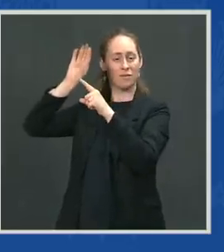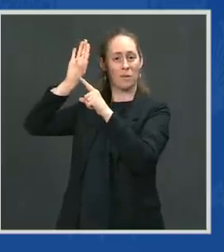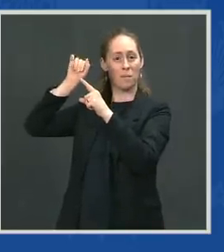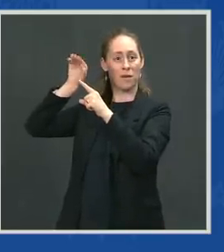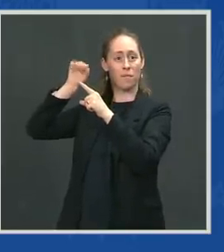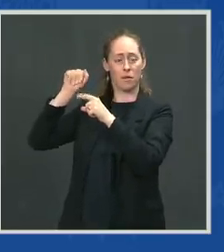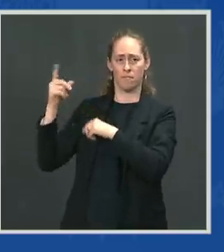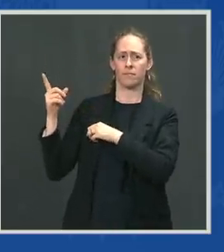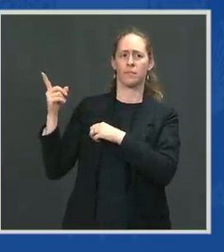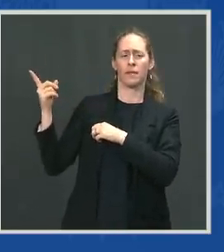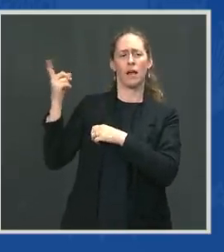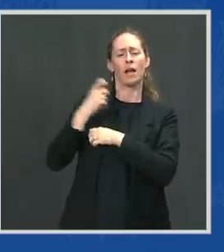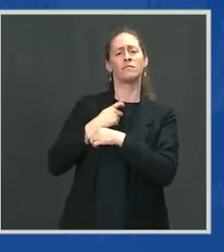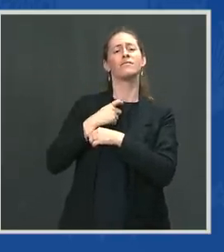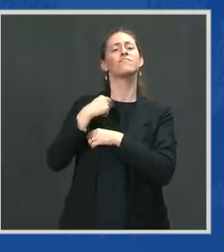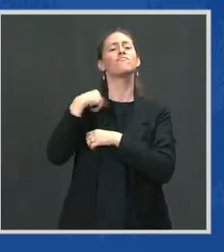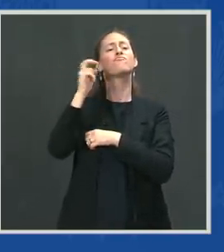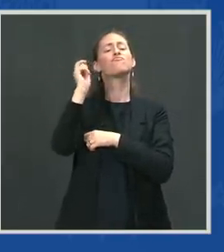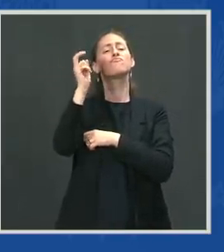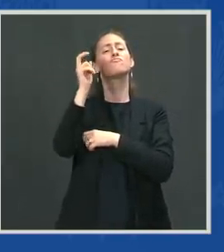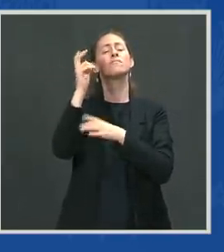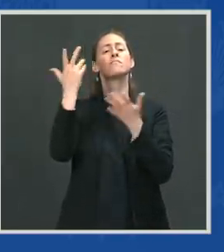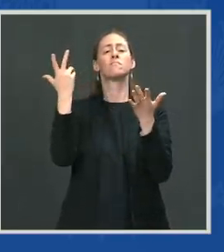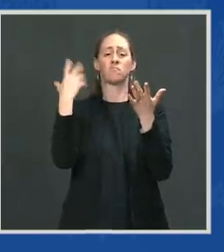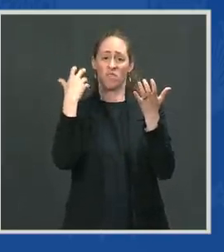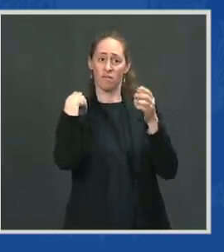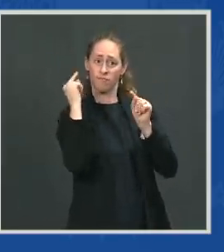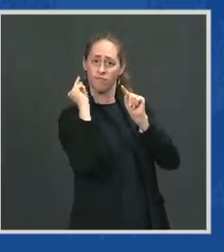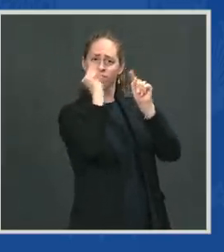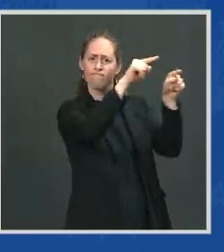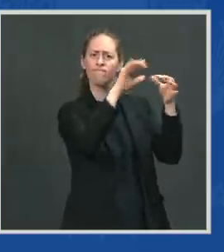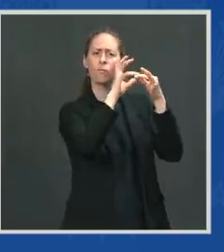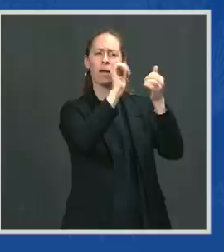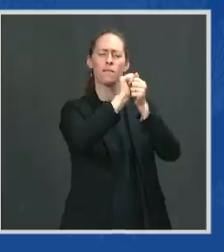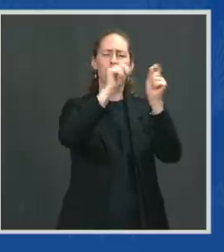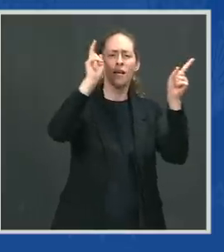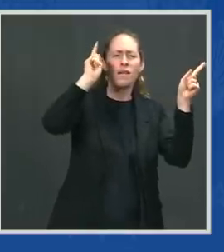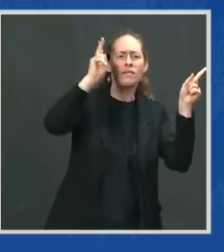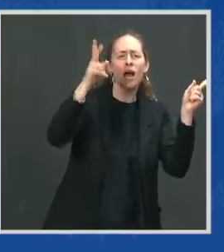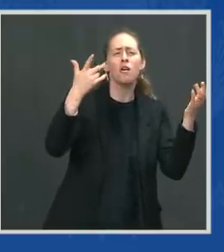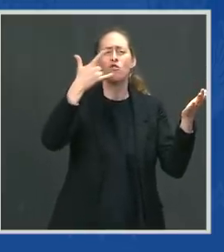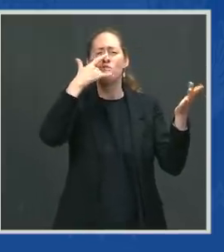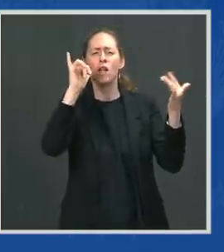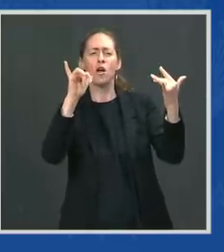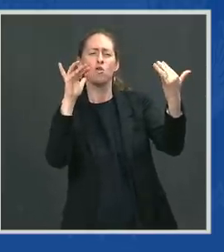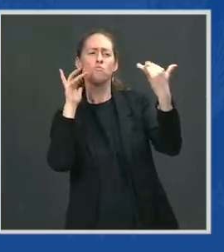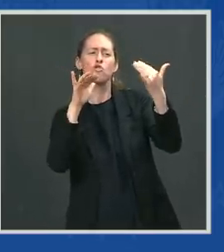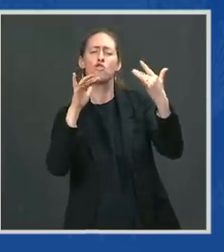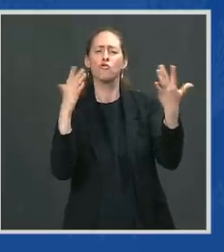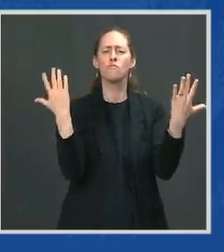and report back on the state of the war in Afghanistan. I flew to Afghanistan, to the Kunar Valley --